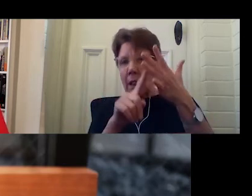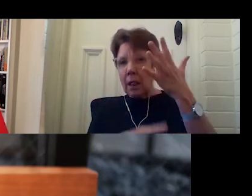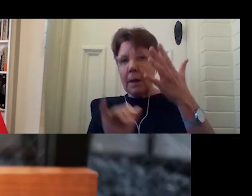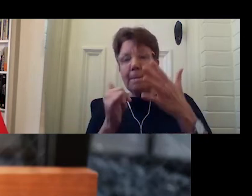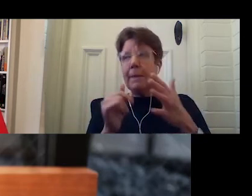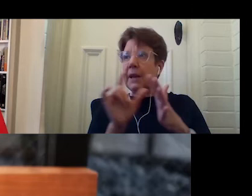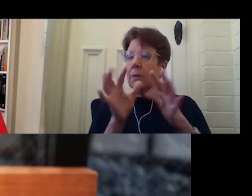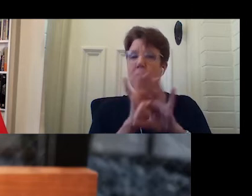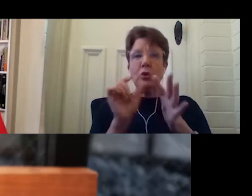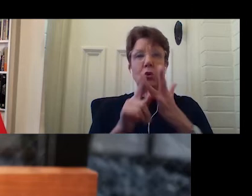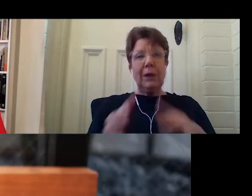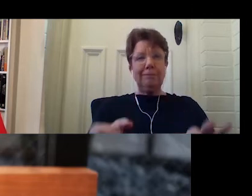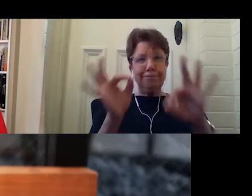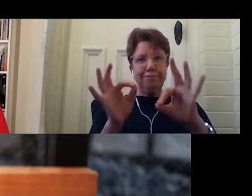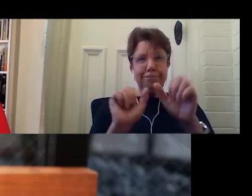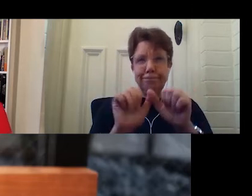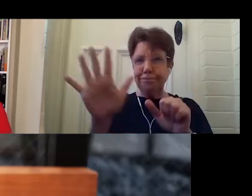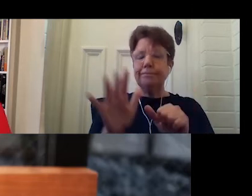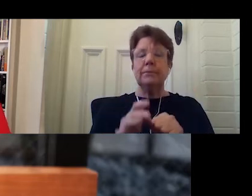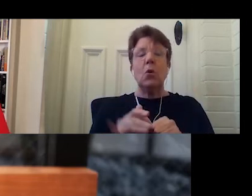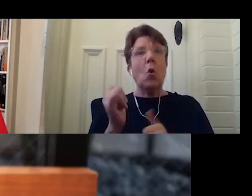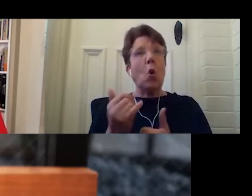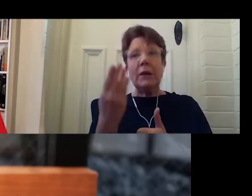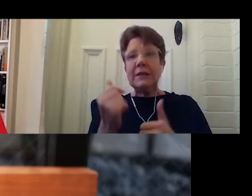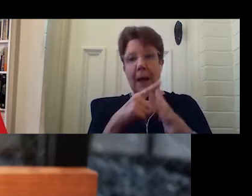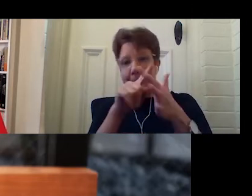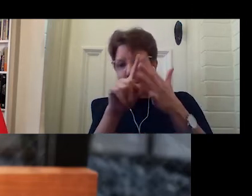good job with or there were elements that you weren't using effectively,